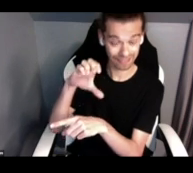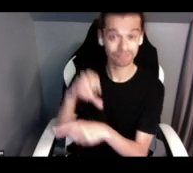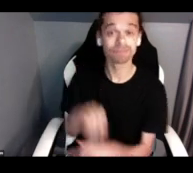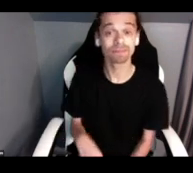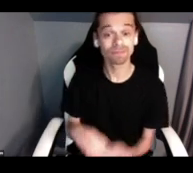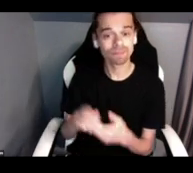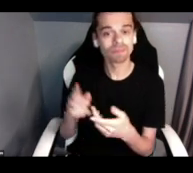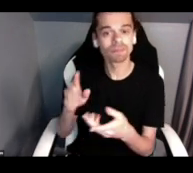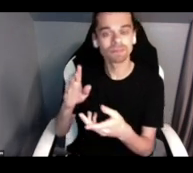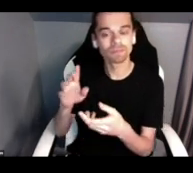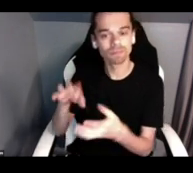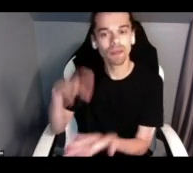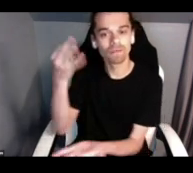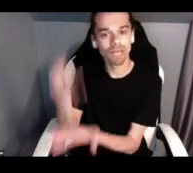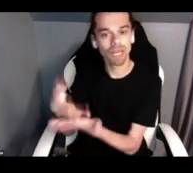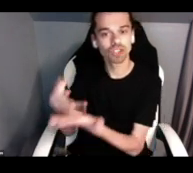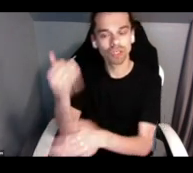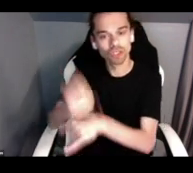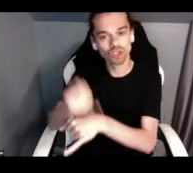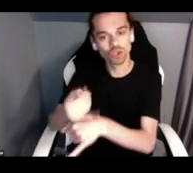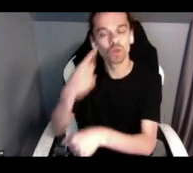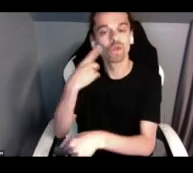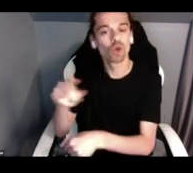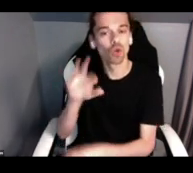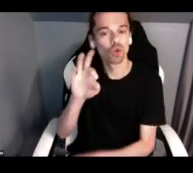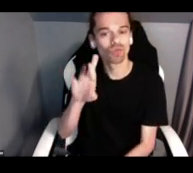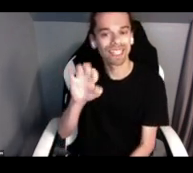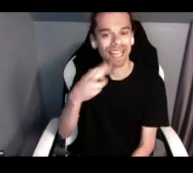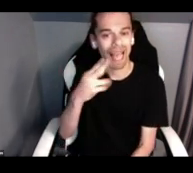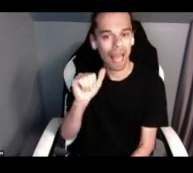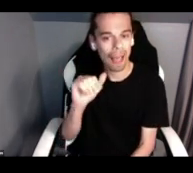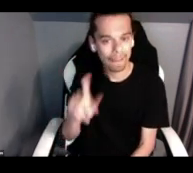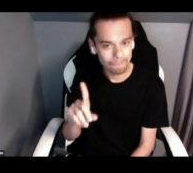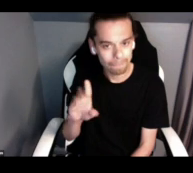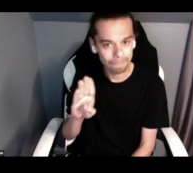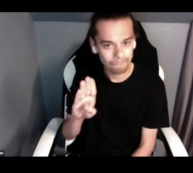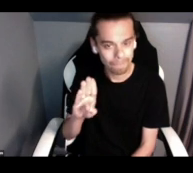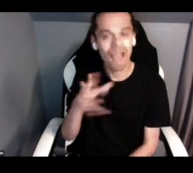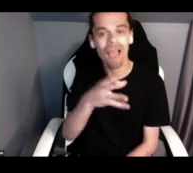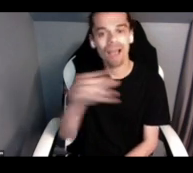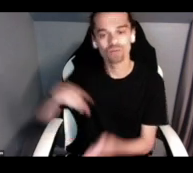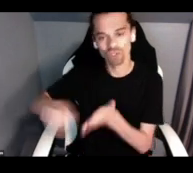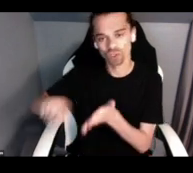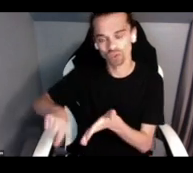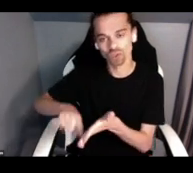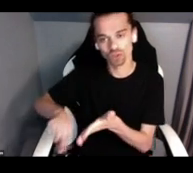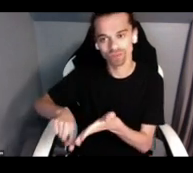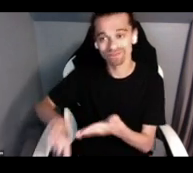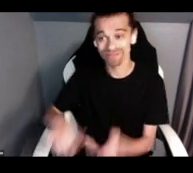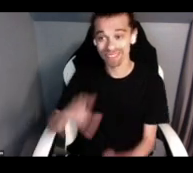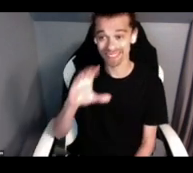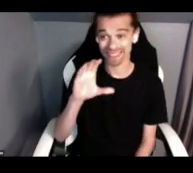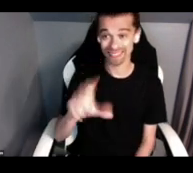Independent Living and Rehabilitation Research. The CLEC receives support from